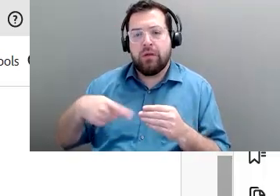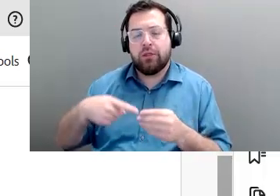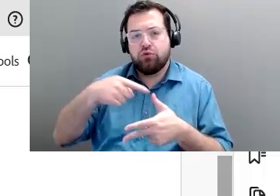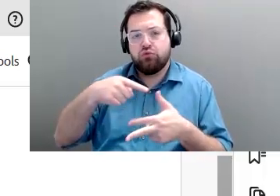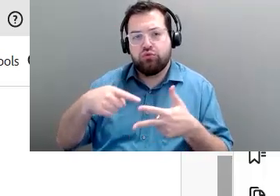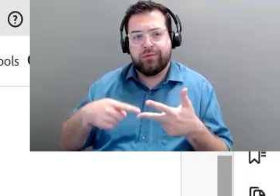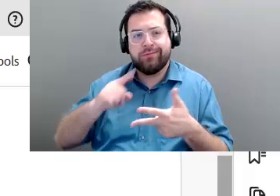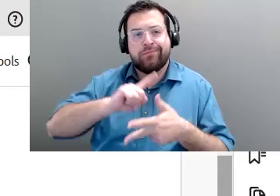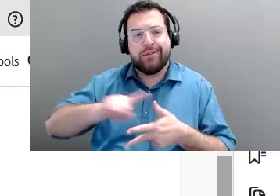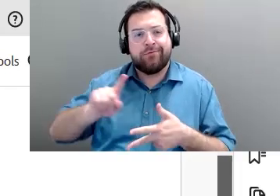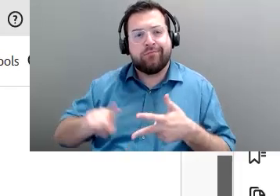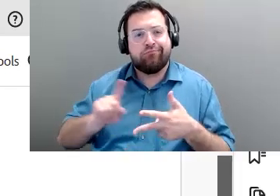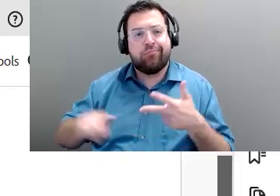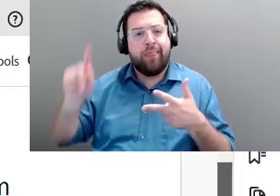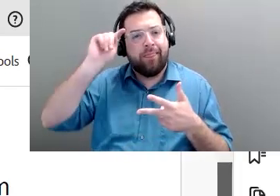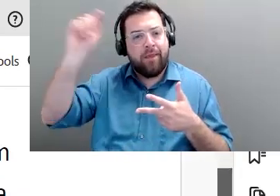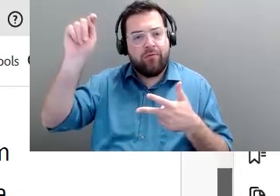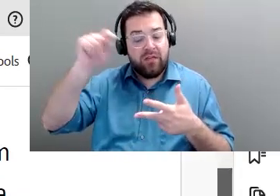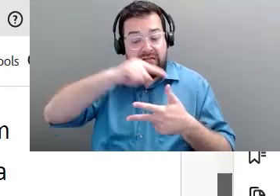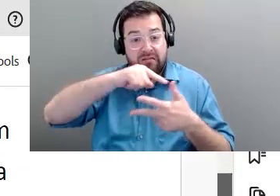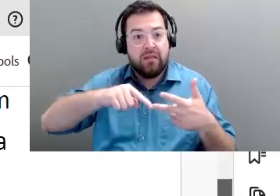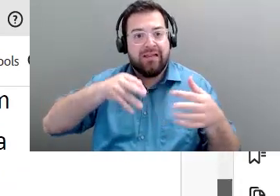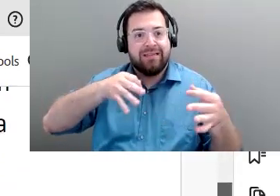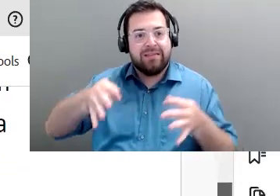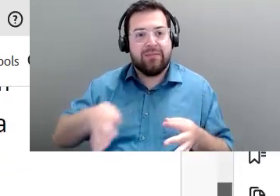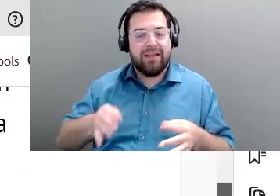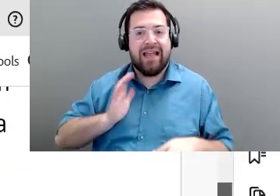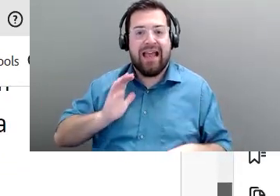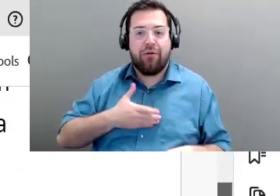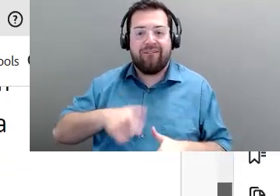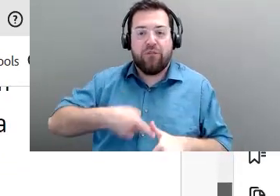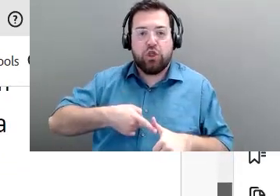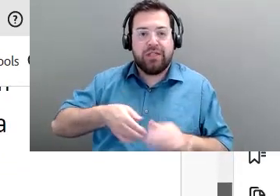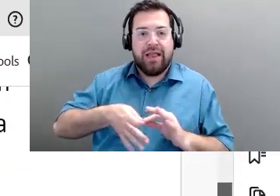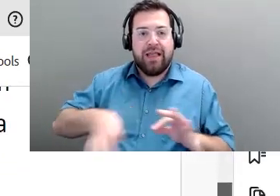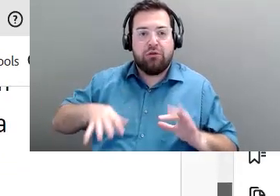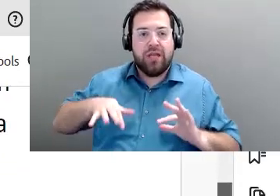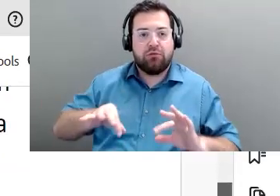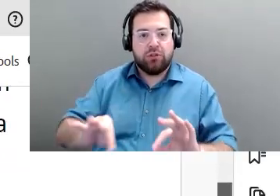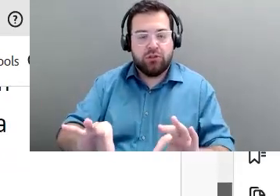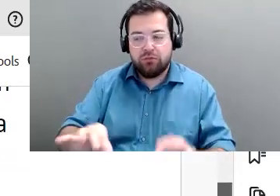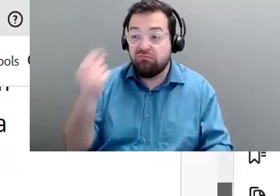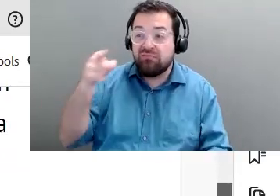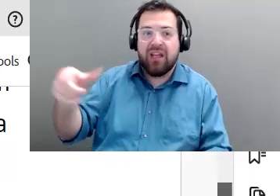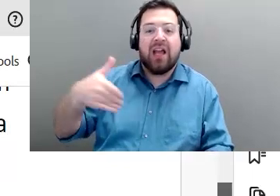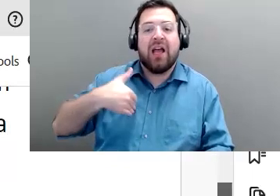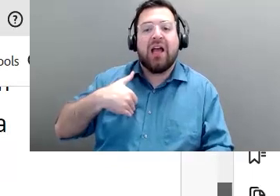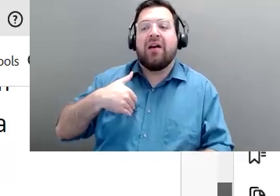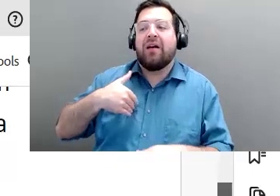theories that explain our first language acquisition. And so they have some articles to read, a little, you know, a little,